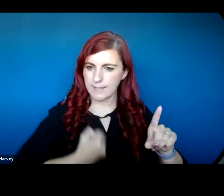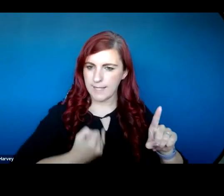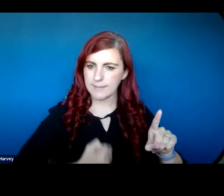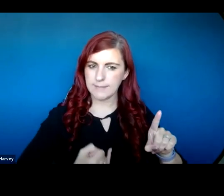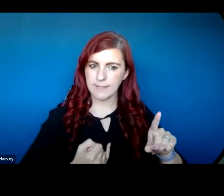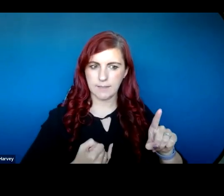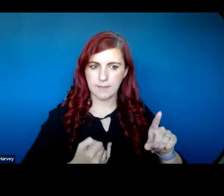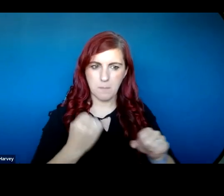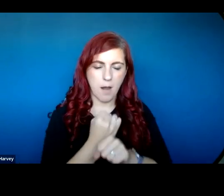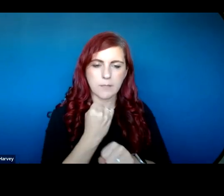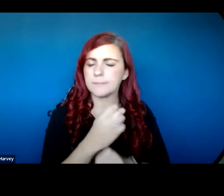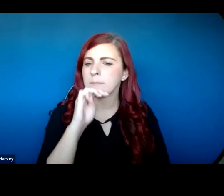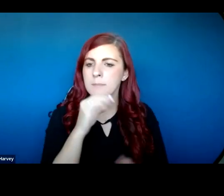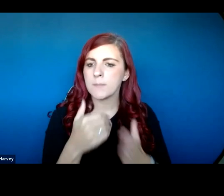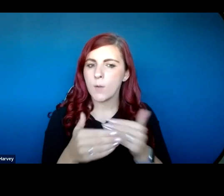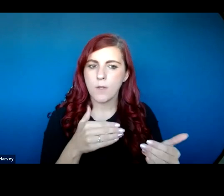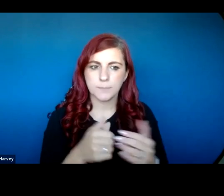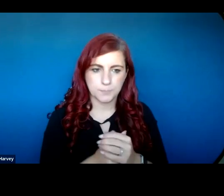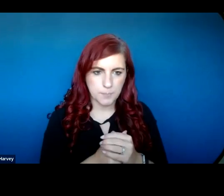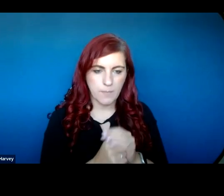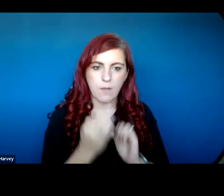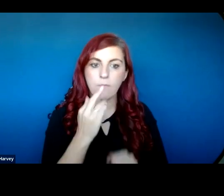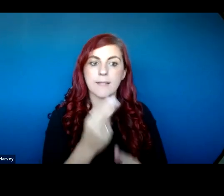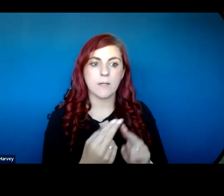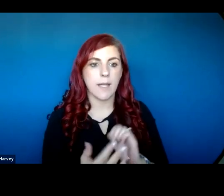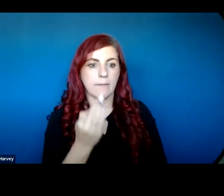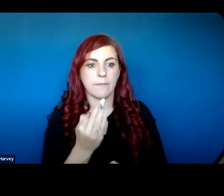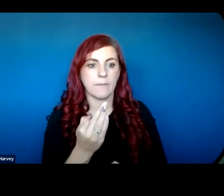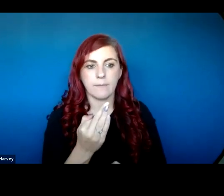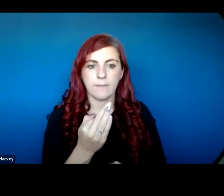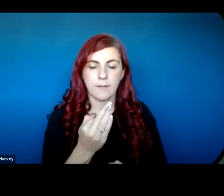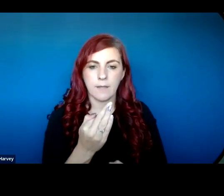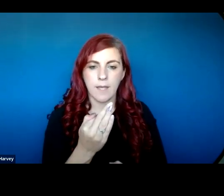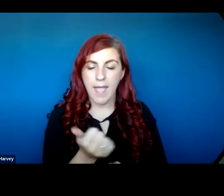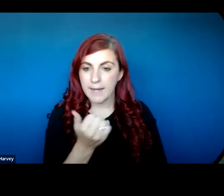So what that means basically is, to find out if it makes a difference if you have